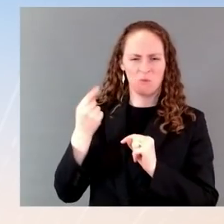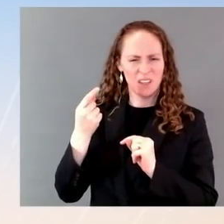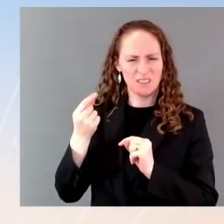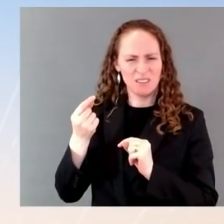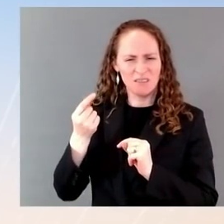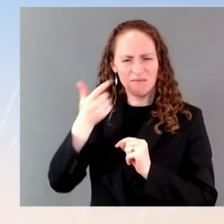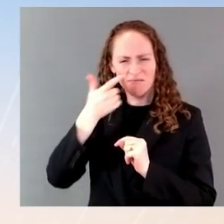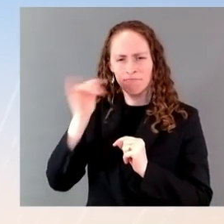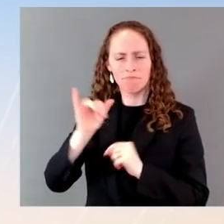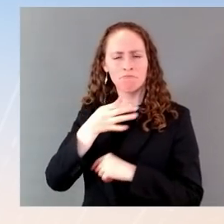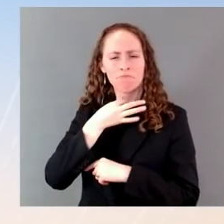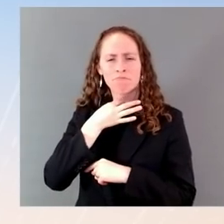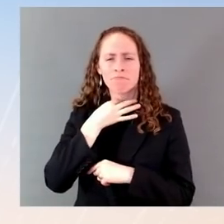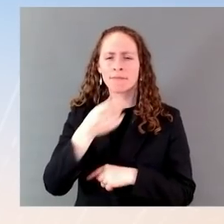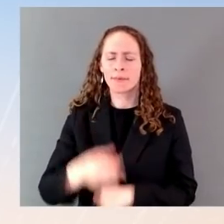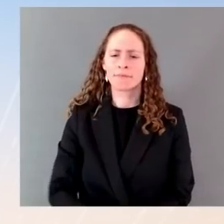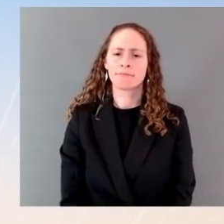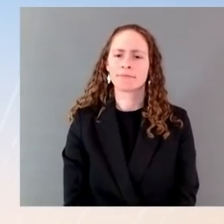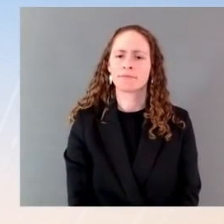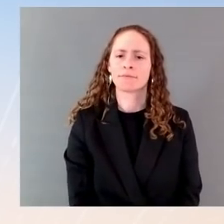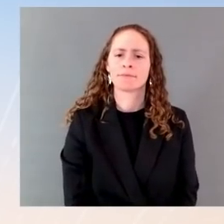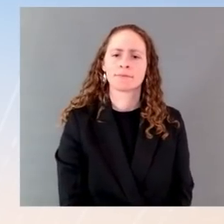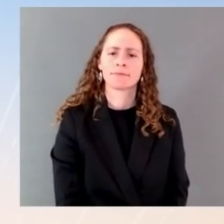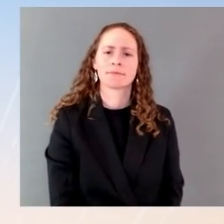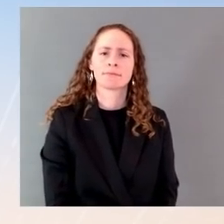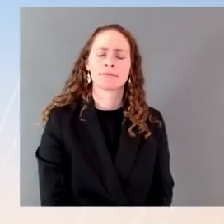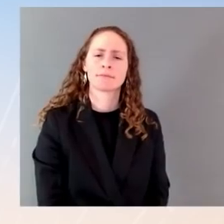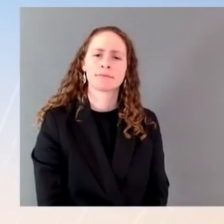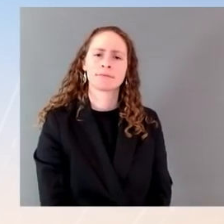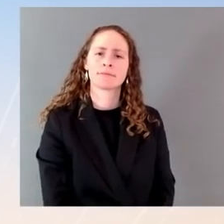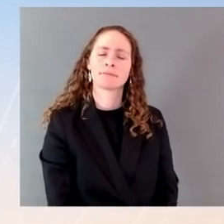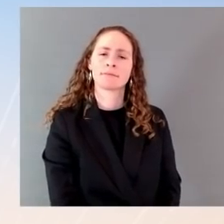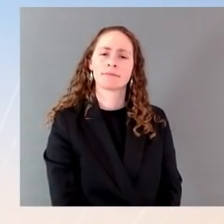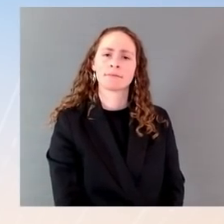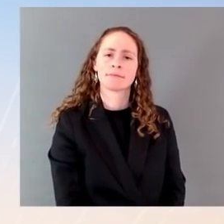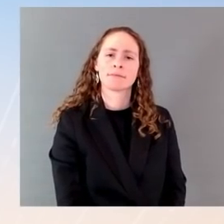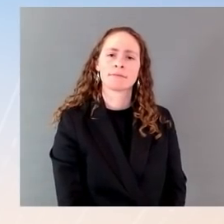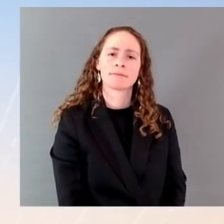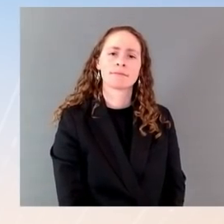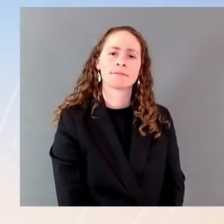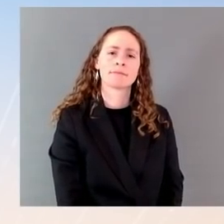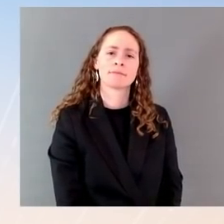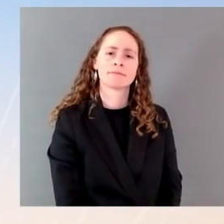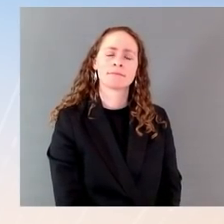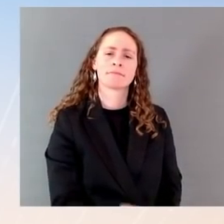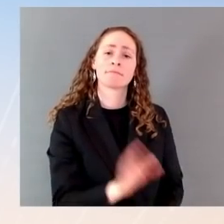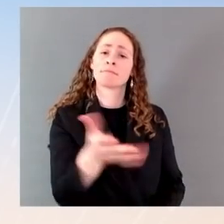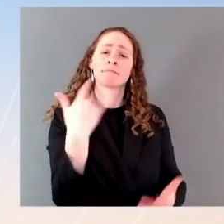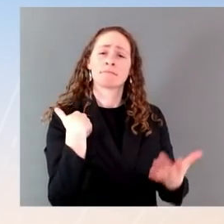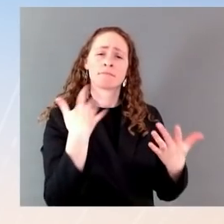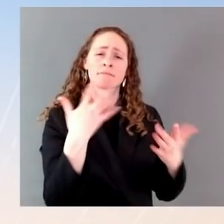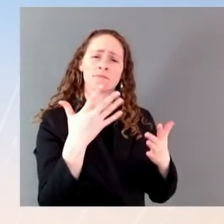is to deter a Russian military invasion of further territory of Ukraine.